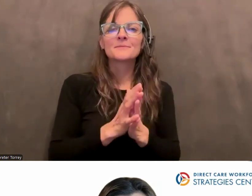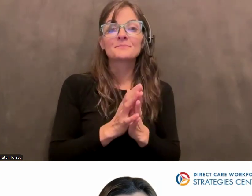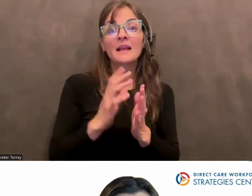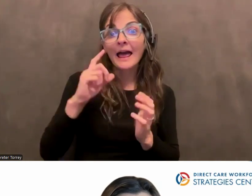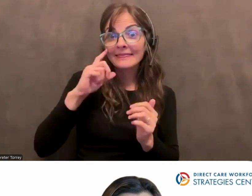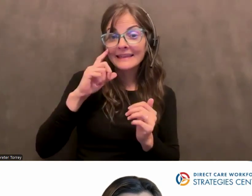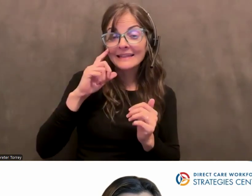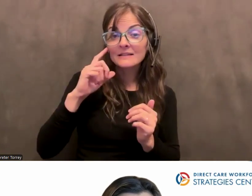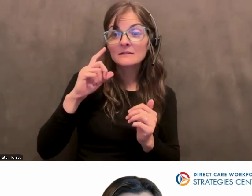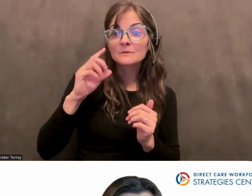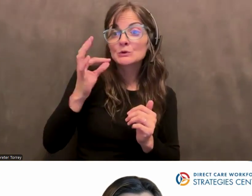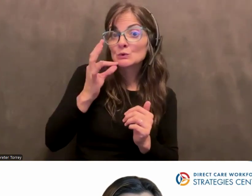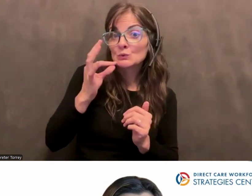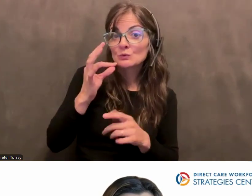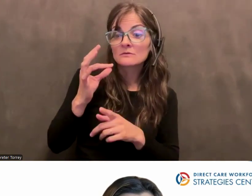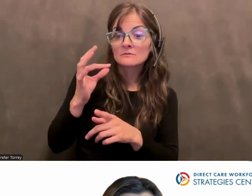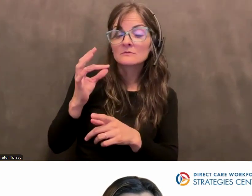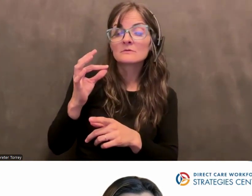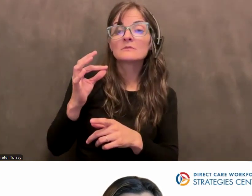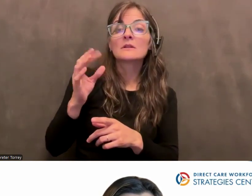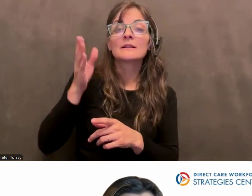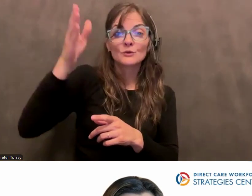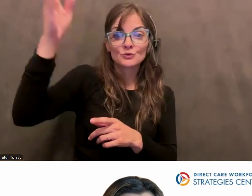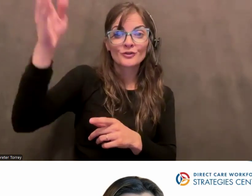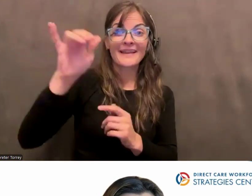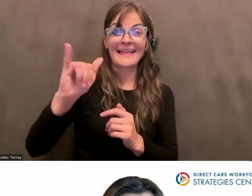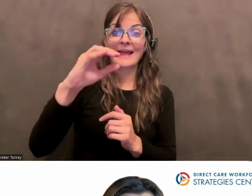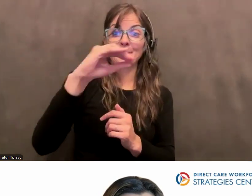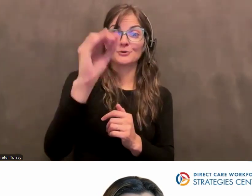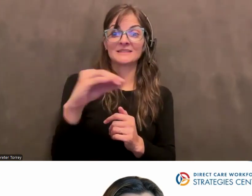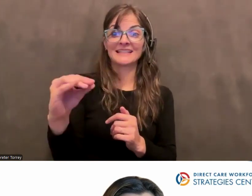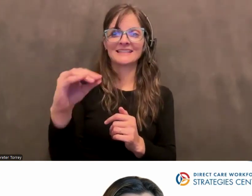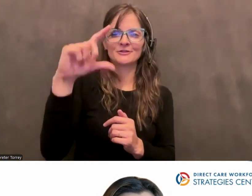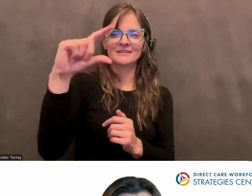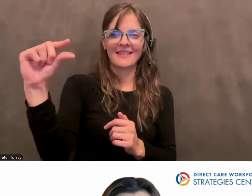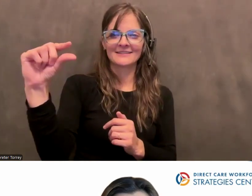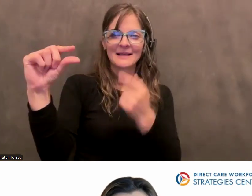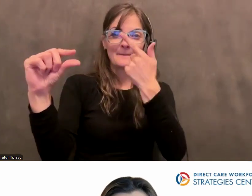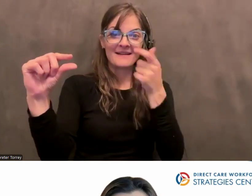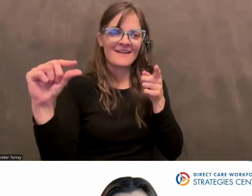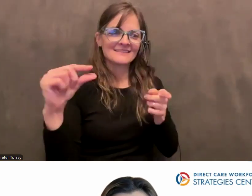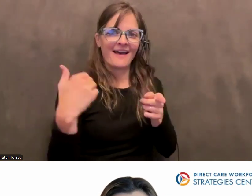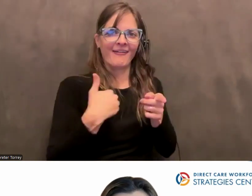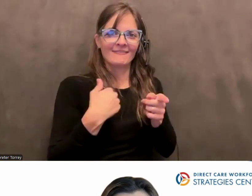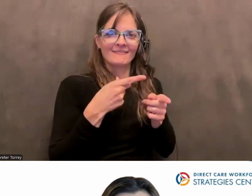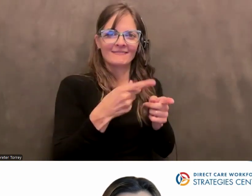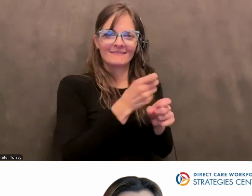that percentage is going to be less because, you know, a lot of it's already been created and will be mostly focused on, you know,